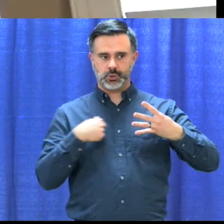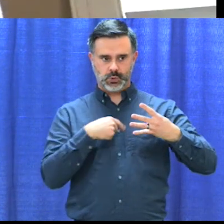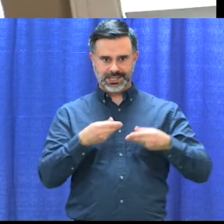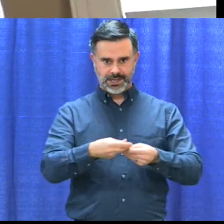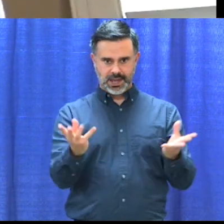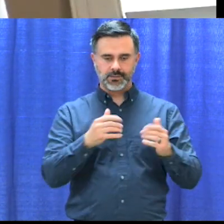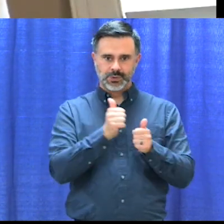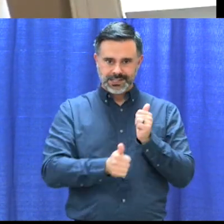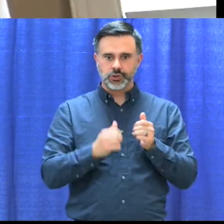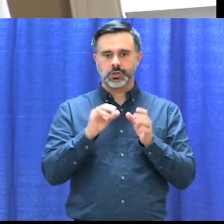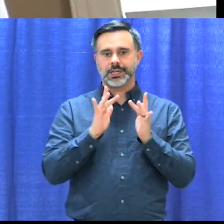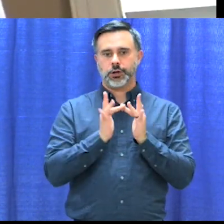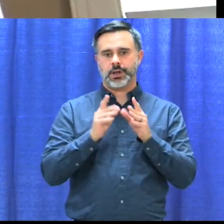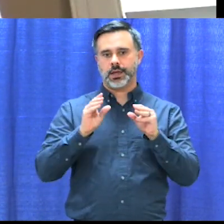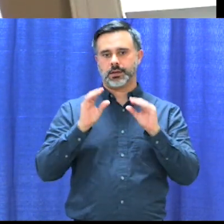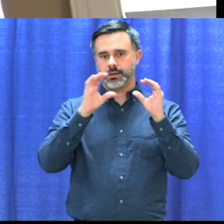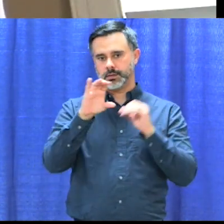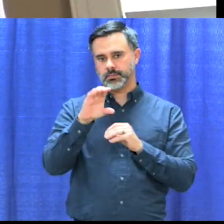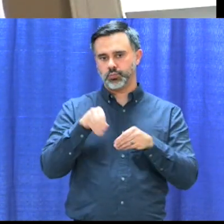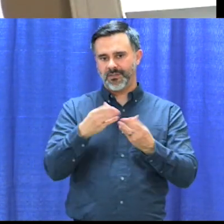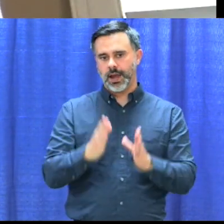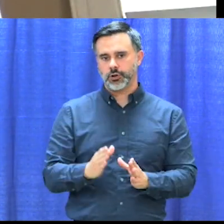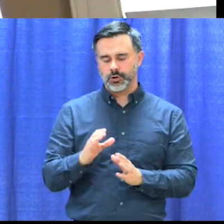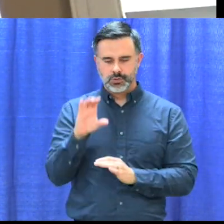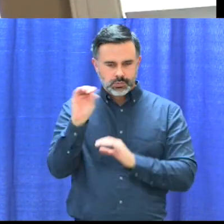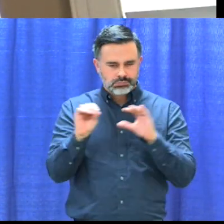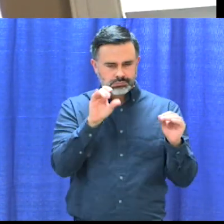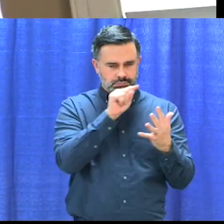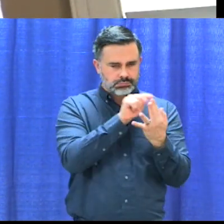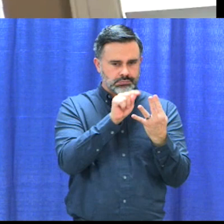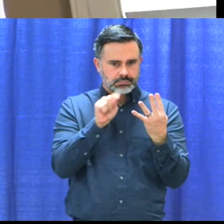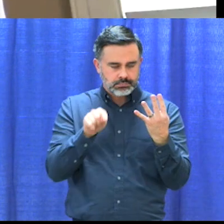the internet providers and then we're going to ask them to answer those questions.